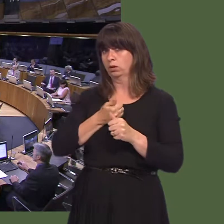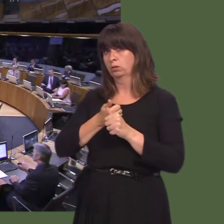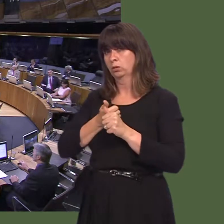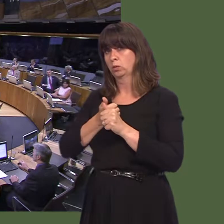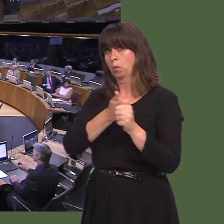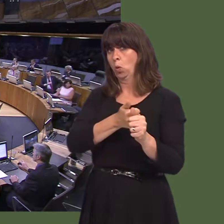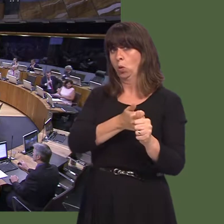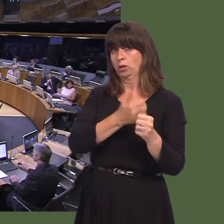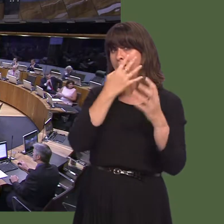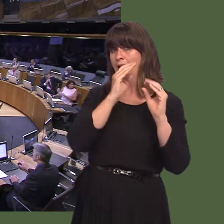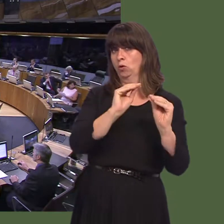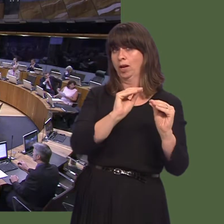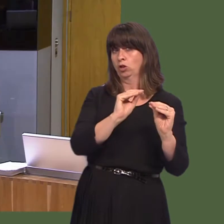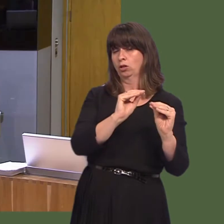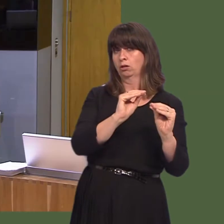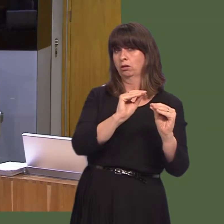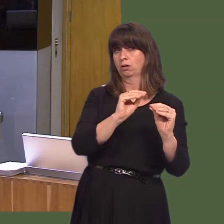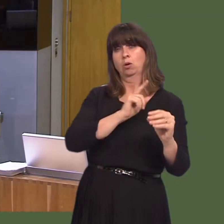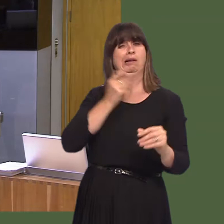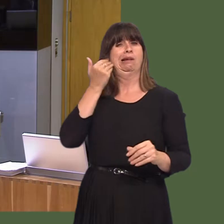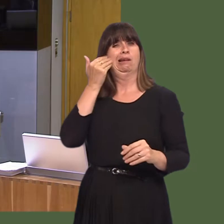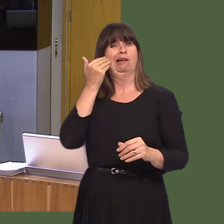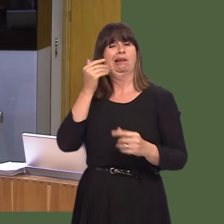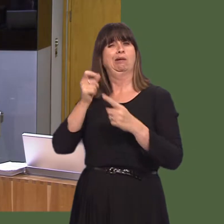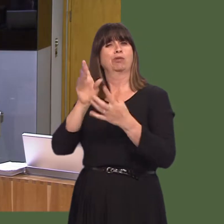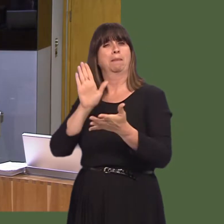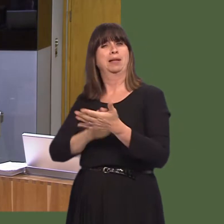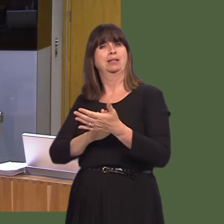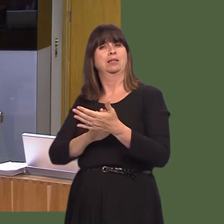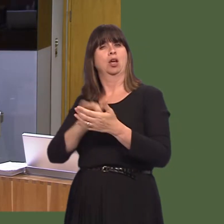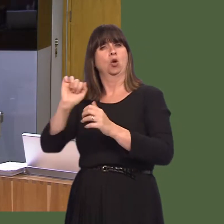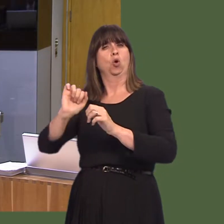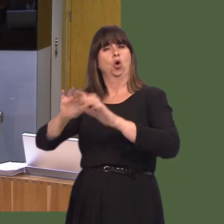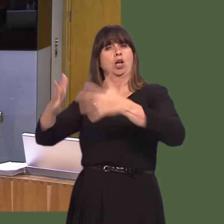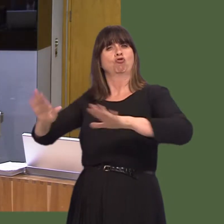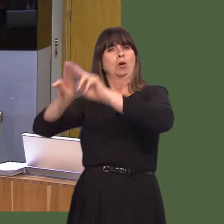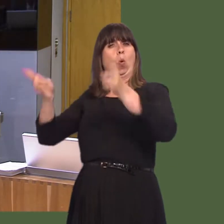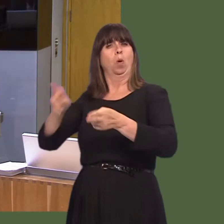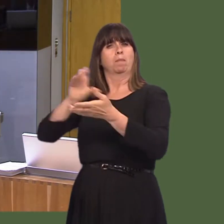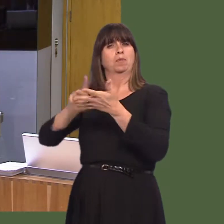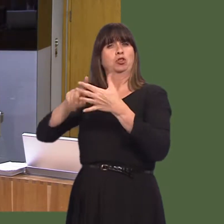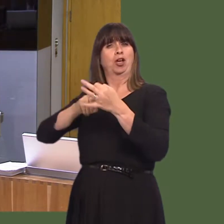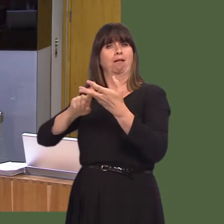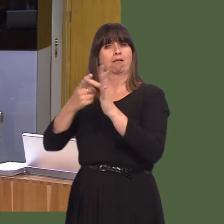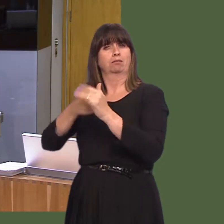on education or anything else? At Chequers, the Prime Minister went a long way towards the sort of Brexit that Labour